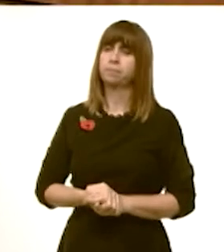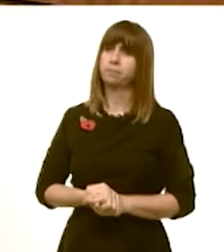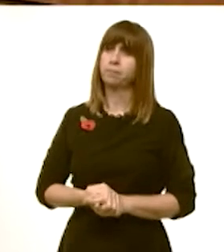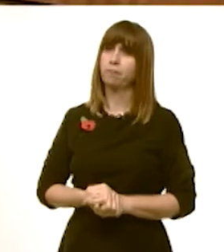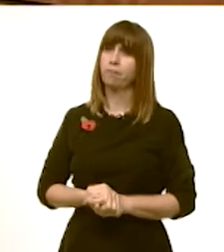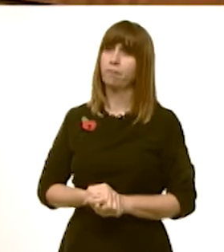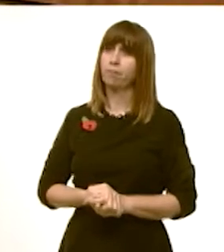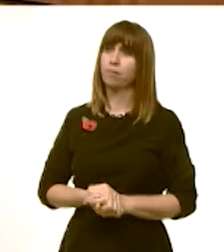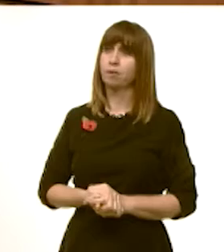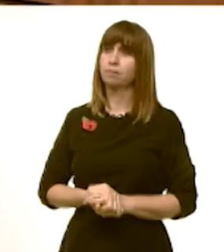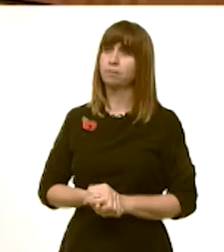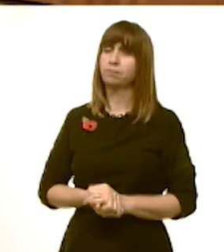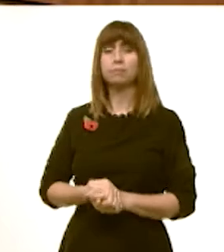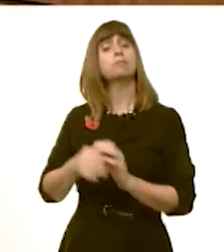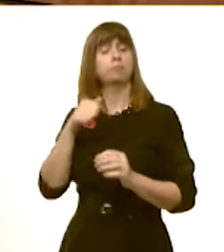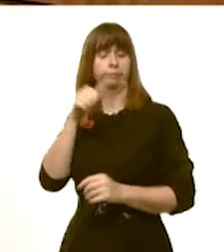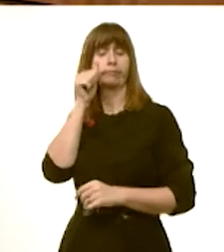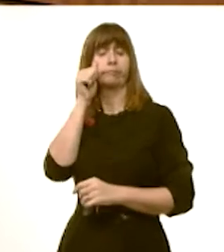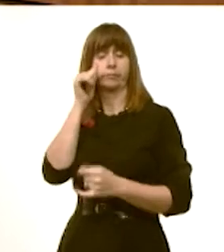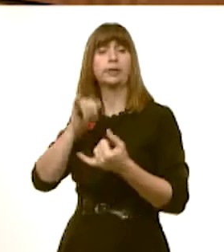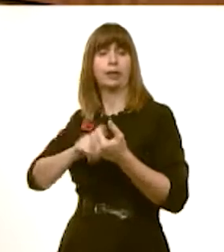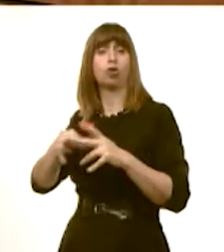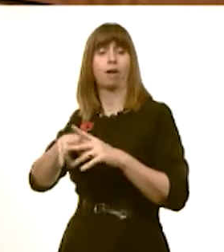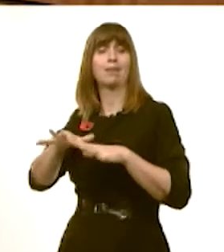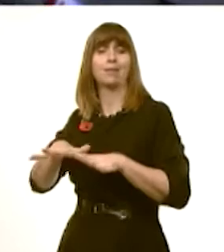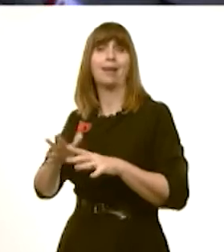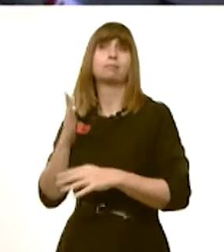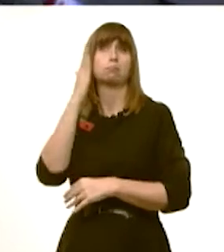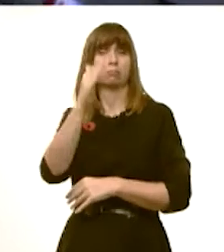Carwyn Jones: I was aware that the Secretary of State was in the north of Walesóit was